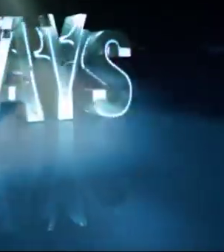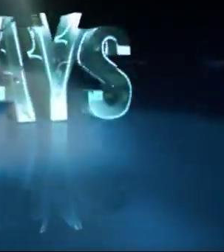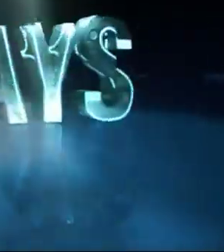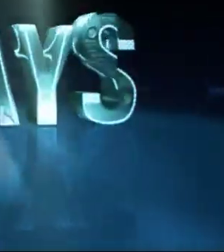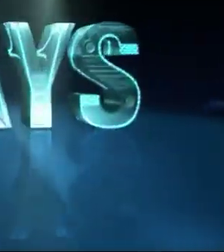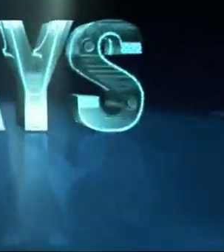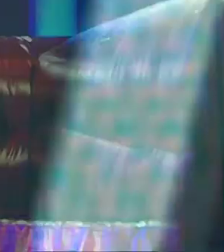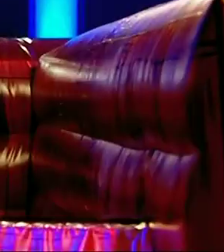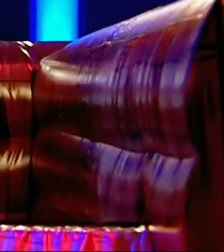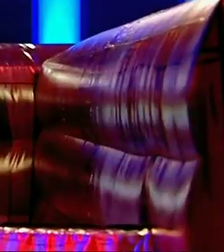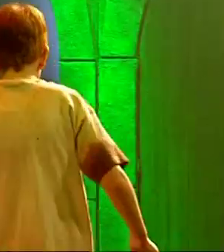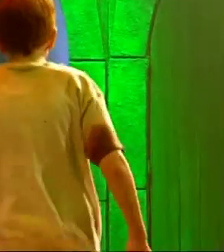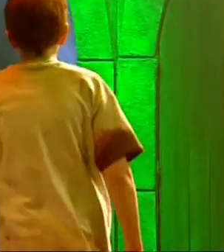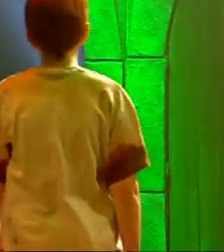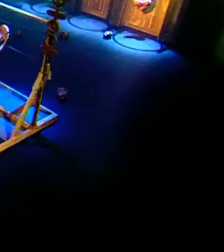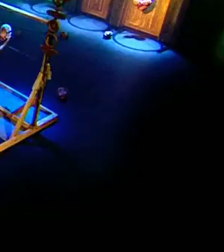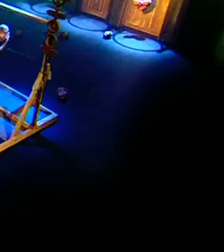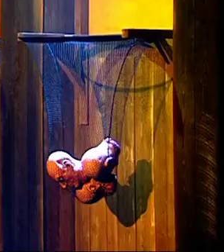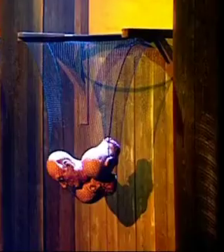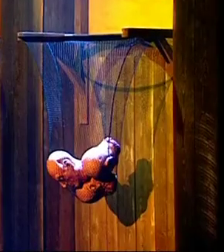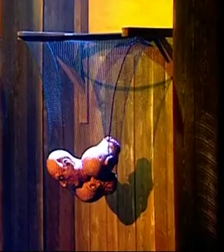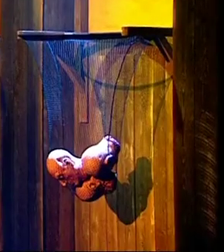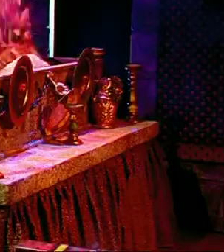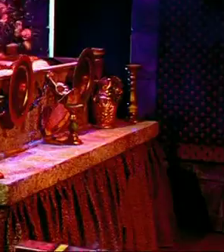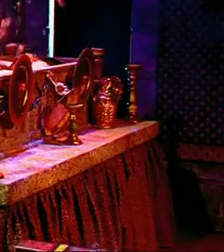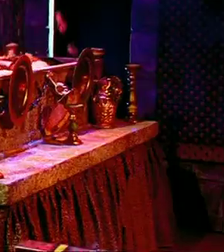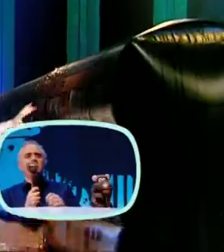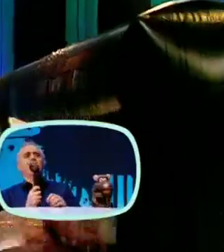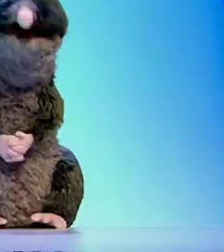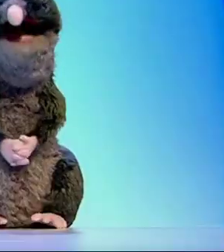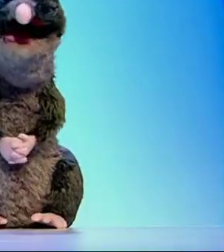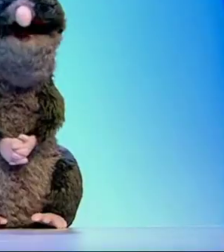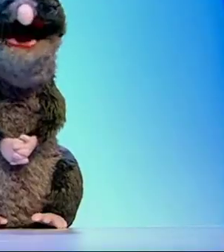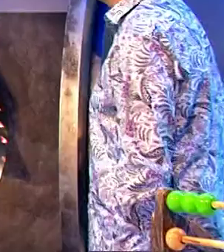Friday kick off your weekend with horrible history gory games oh I'm never tired of